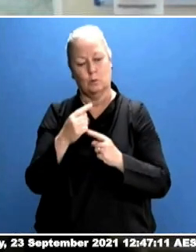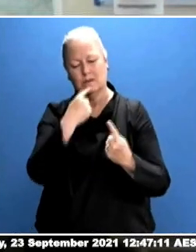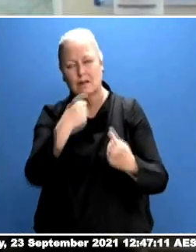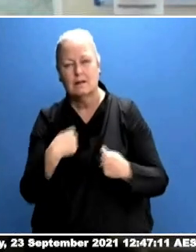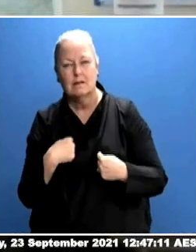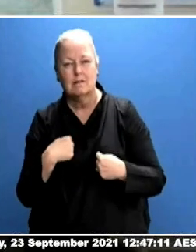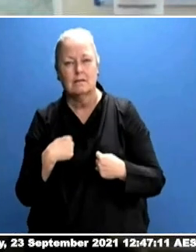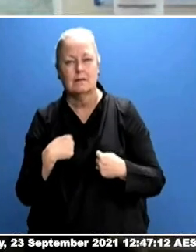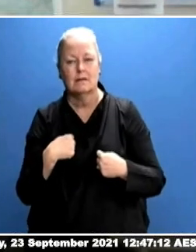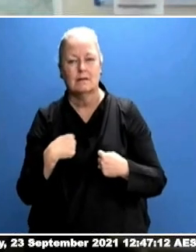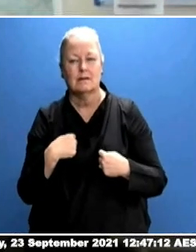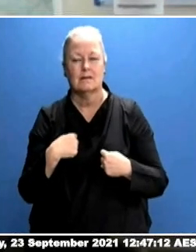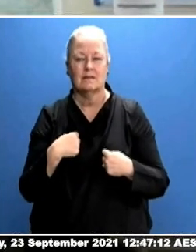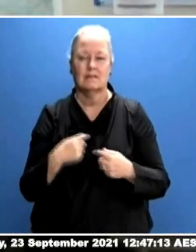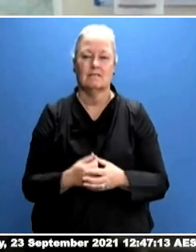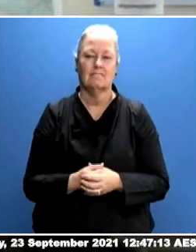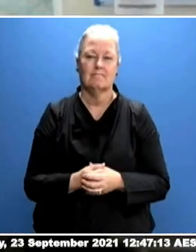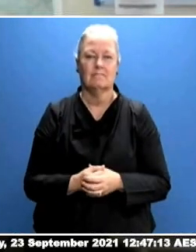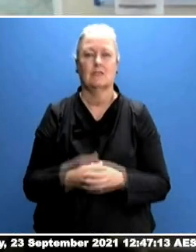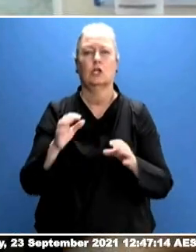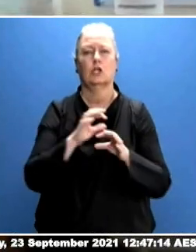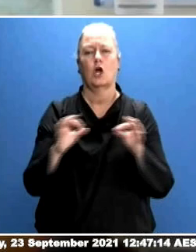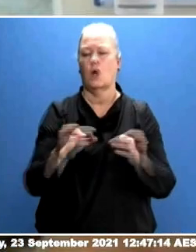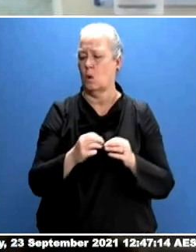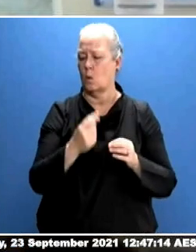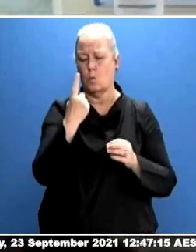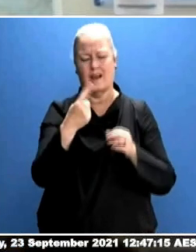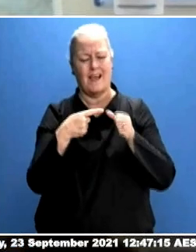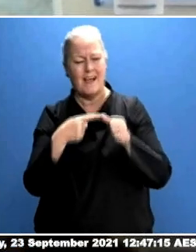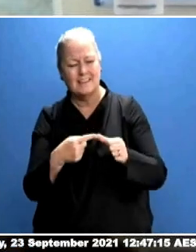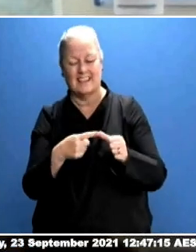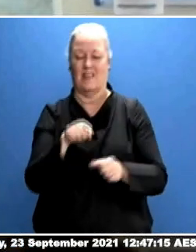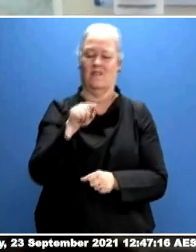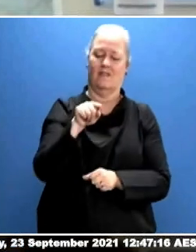it's not a standalone solution, and that applies in both jurisdictions.